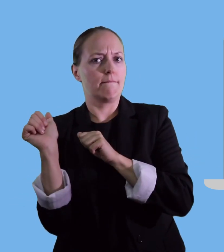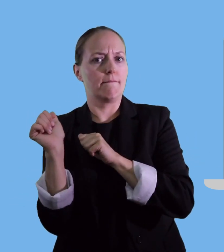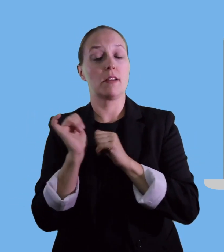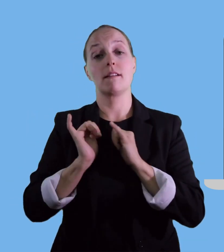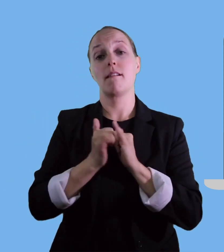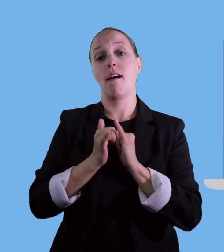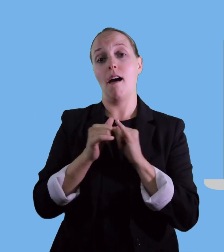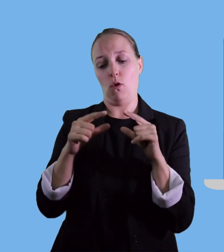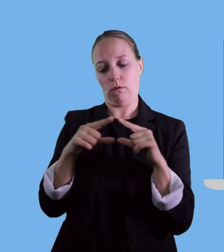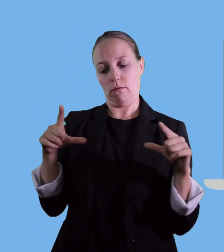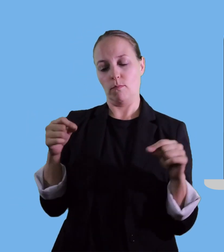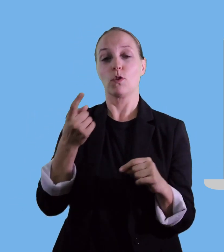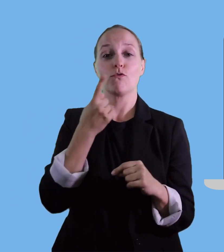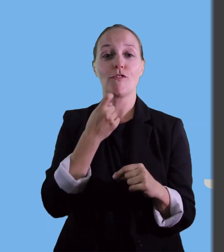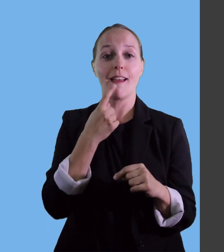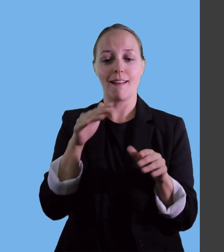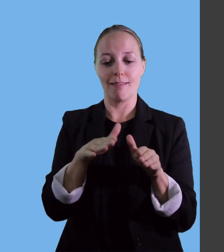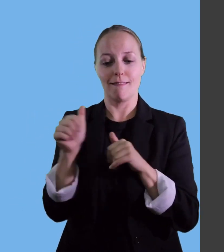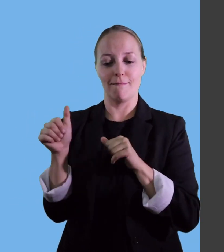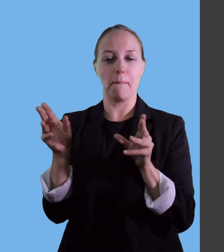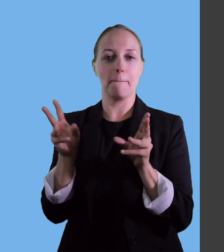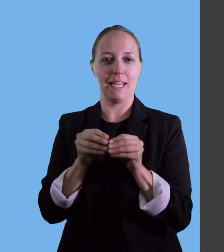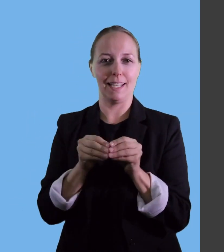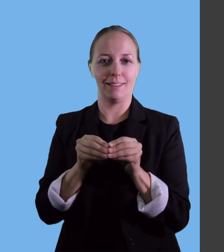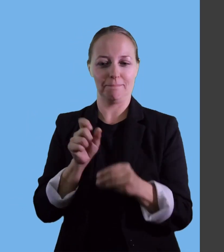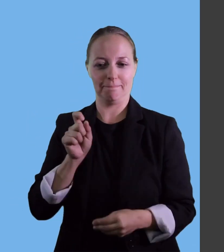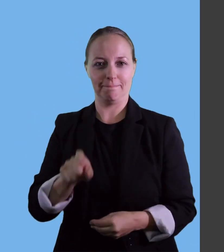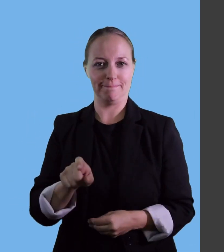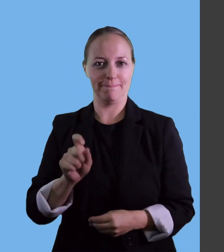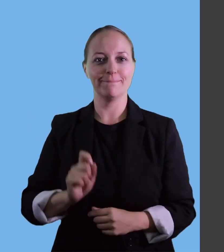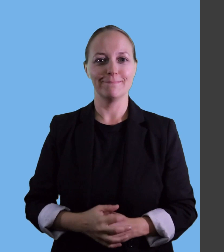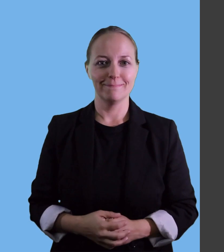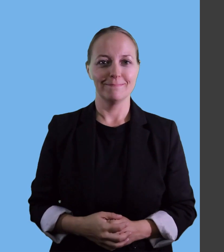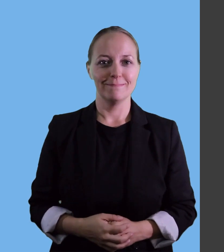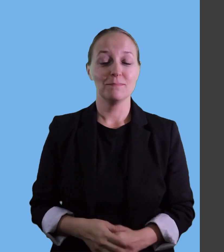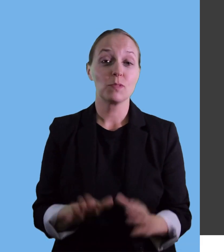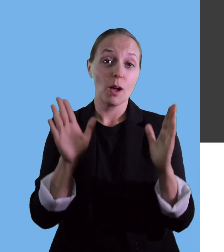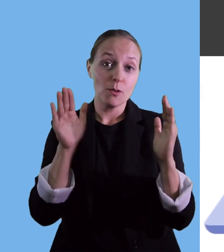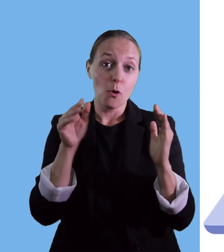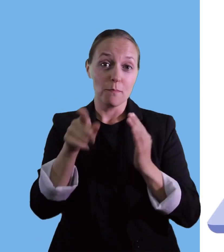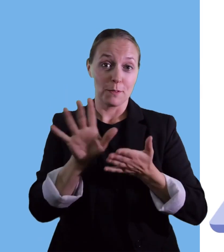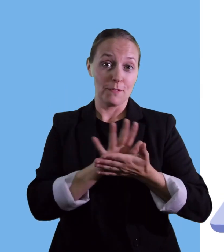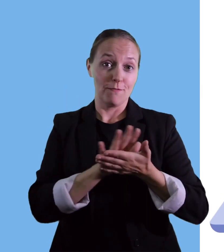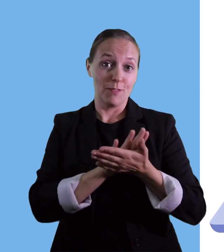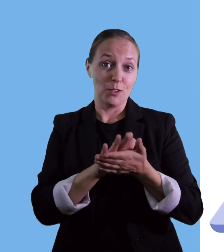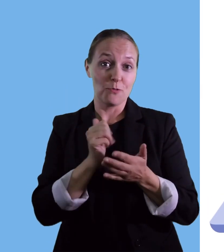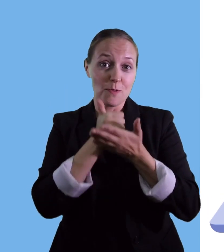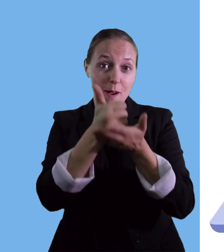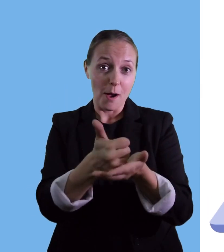Select the red "Leave Meeting" button to exit the meeting. We hope this video has helped you